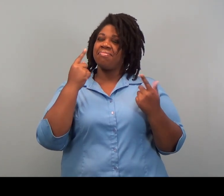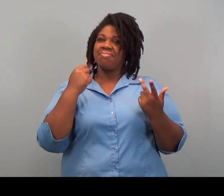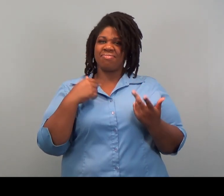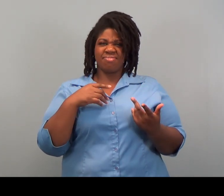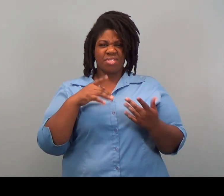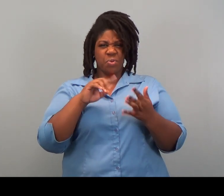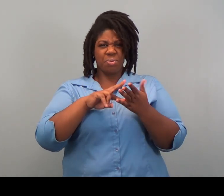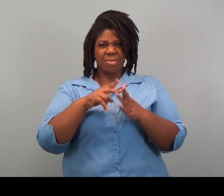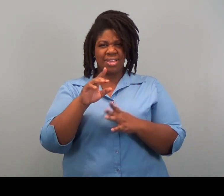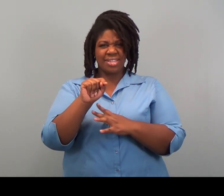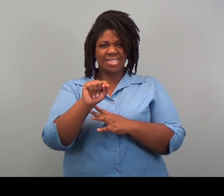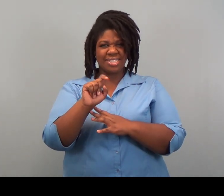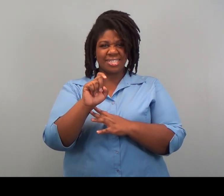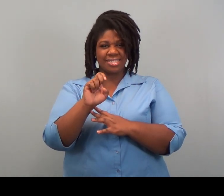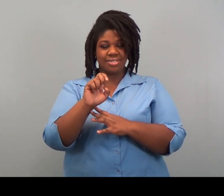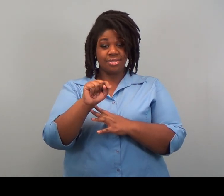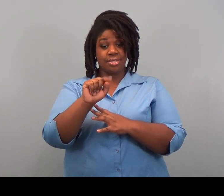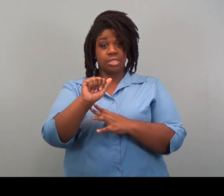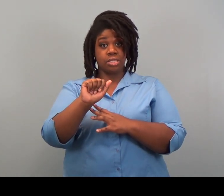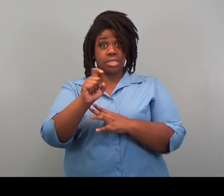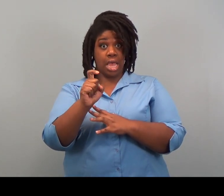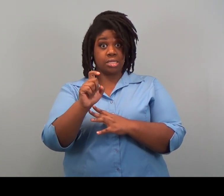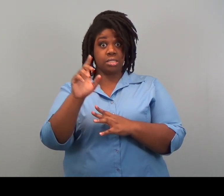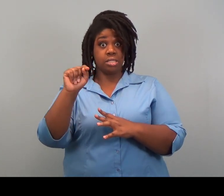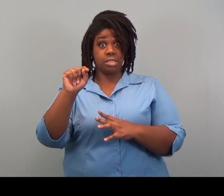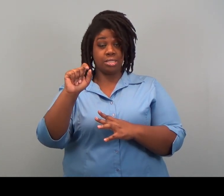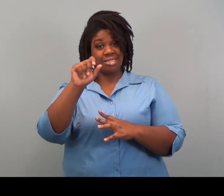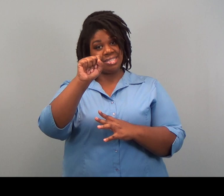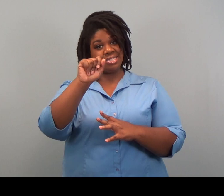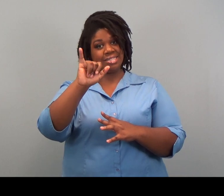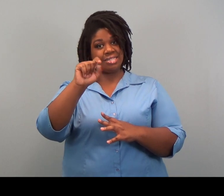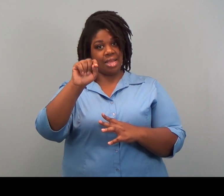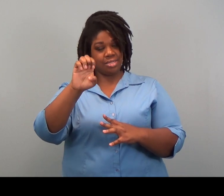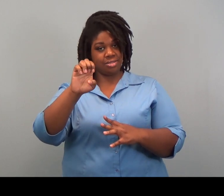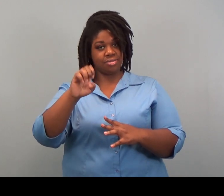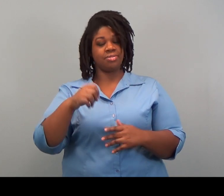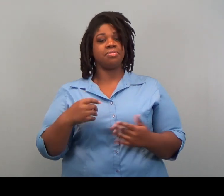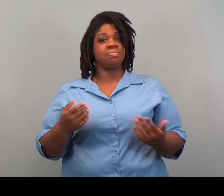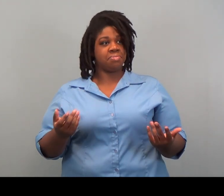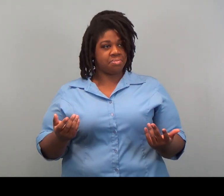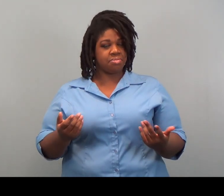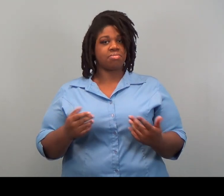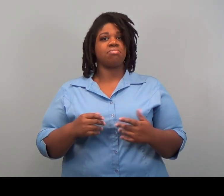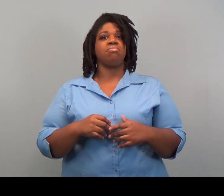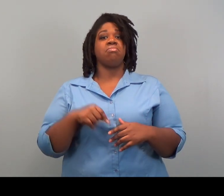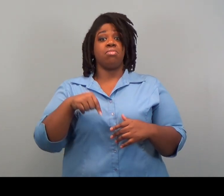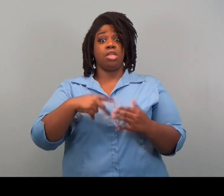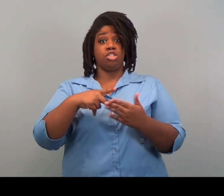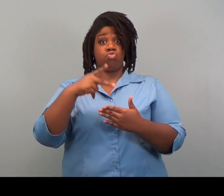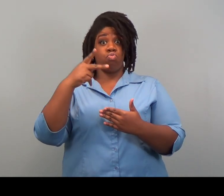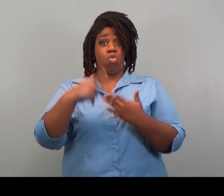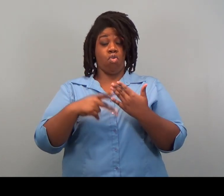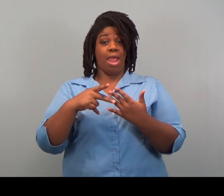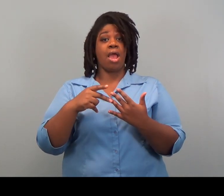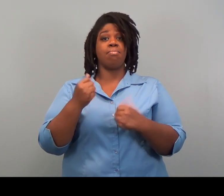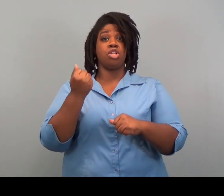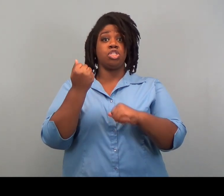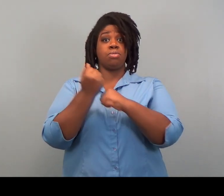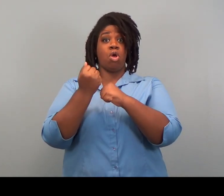Well, we are a IRS sponsored program That prepares income taxes